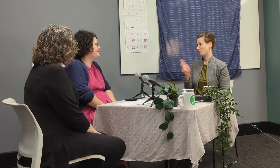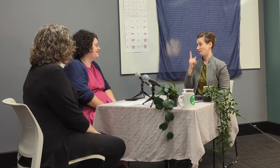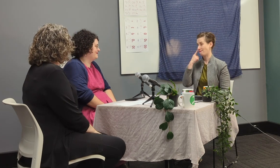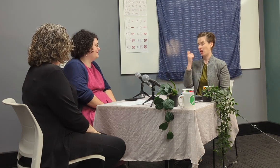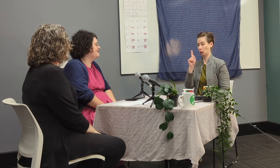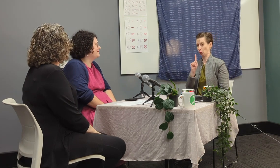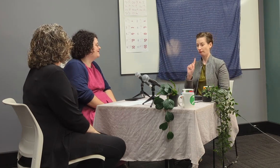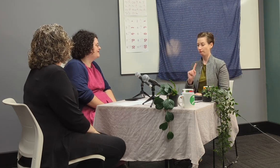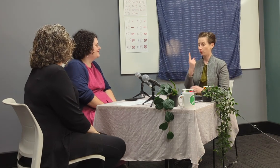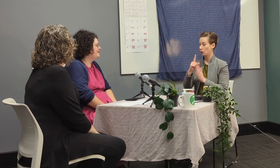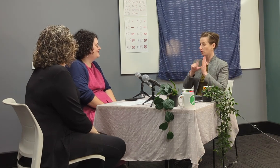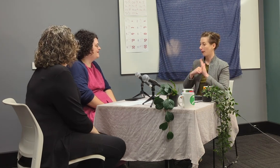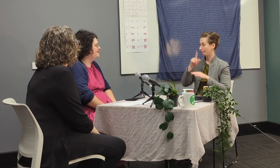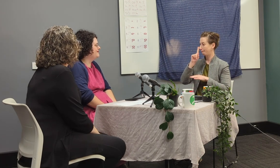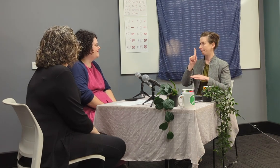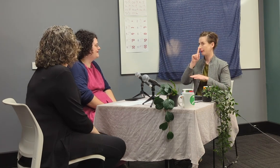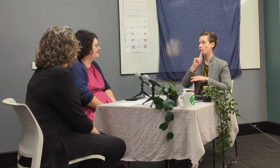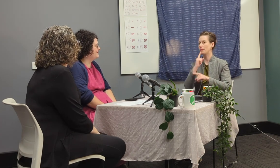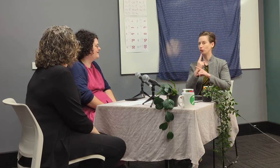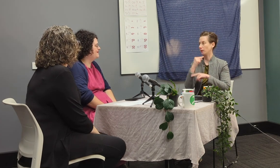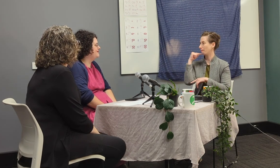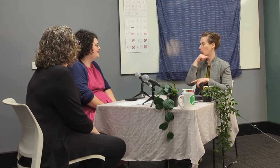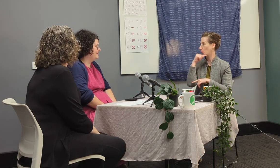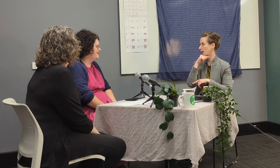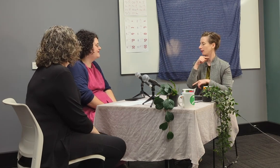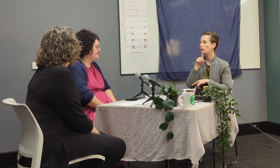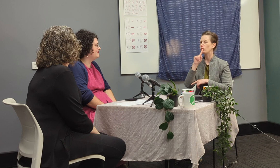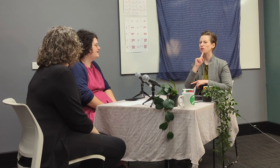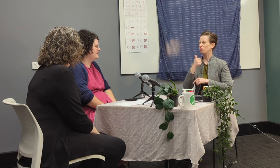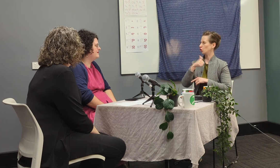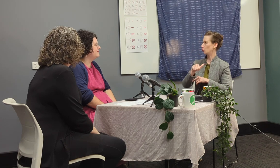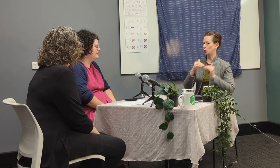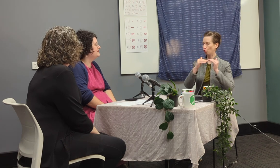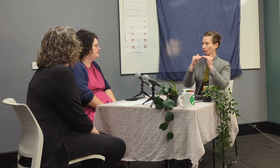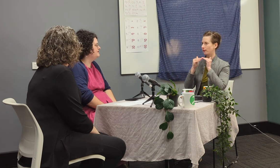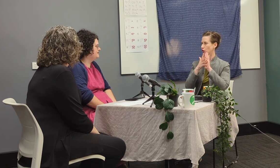What we commonly found was the first time somebody was mentioned, like “the boy,”